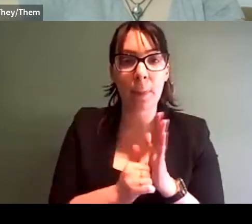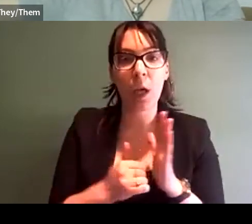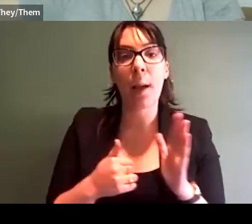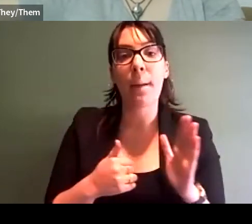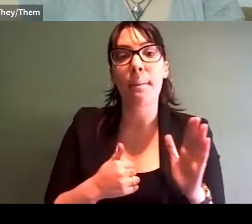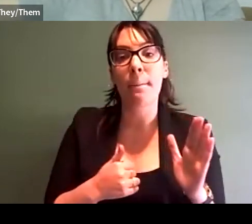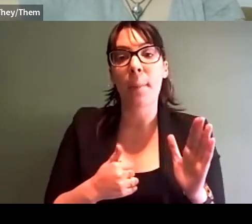And my pair.